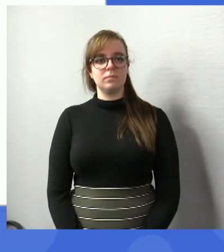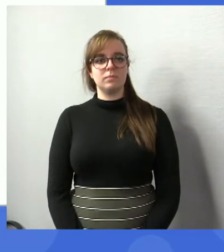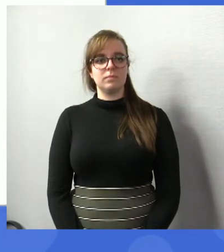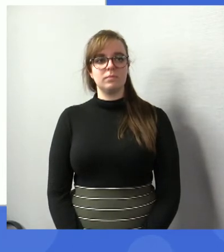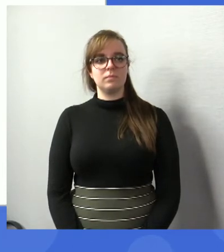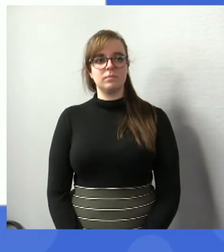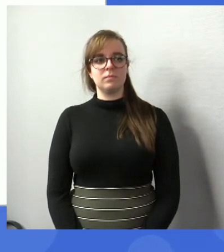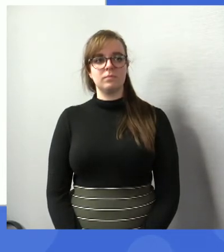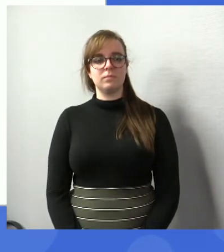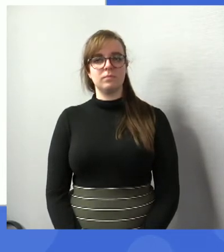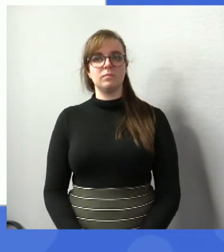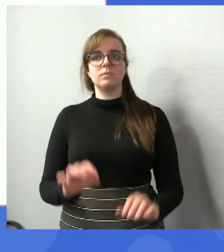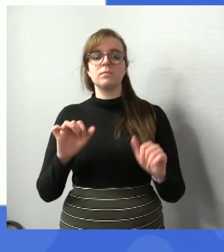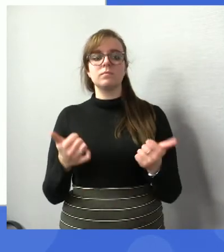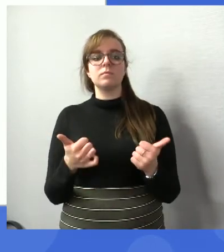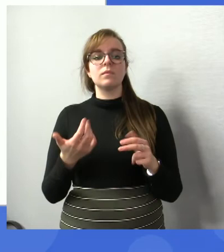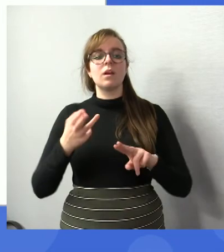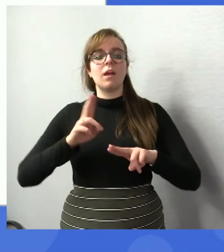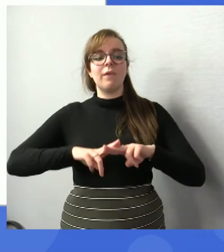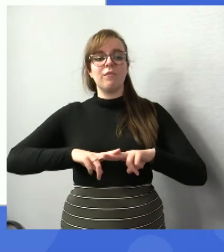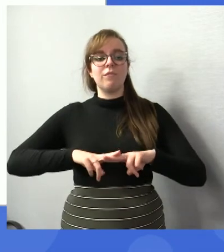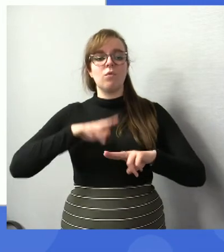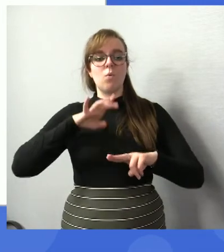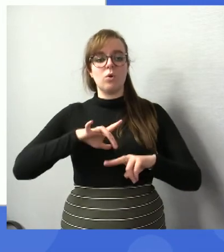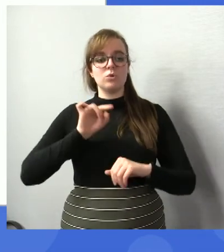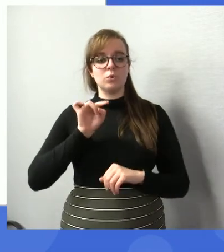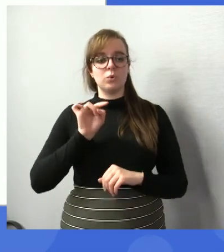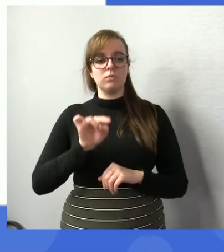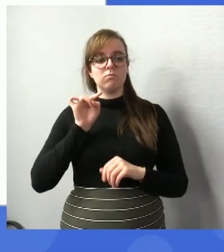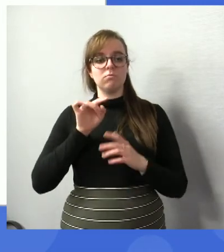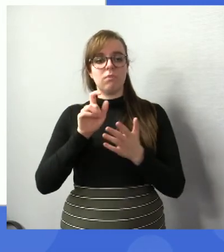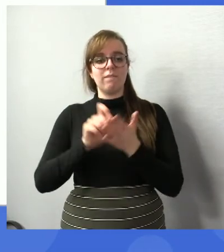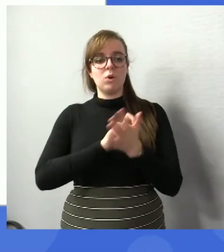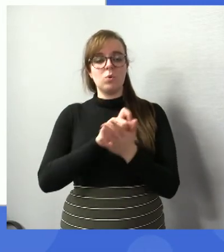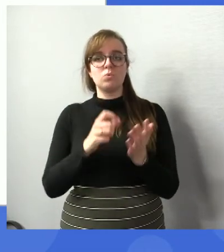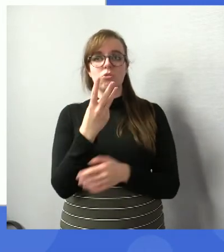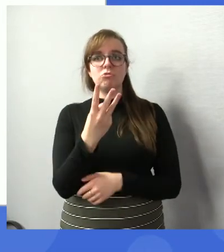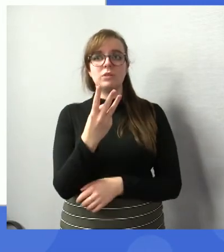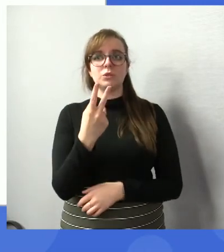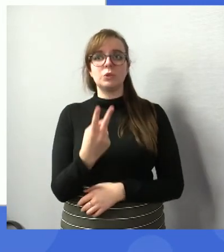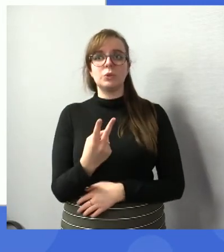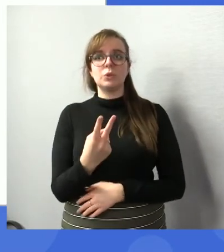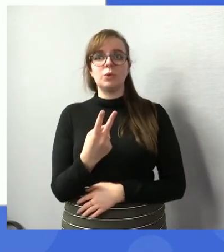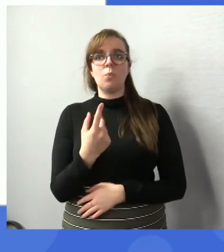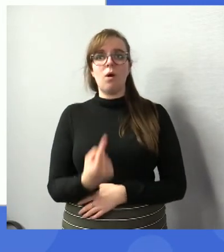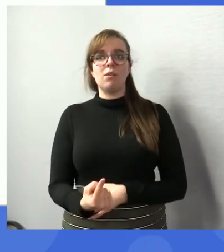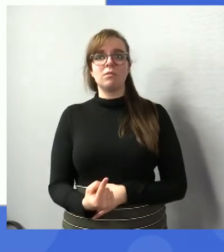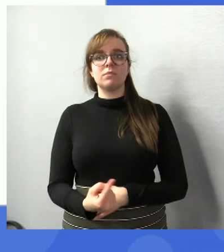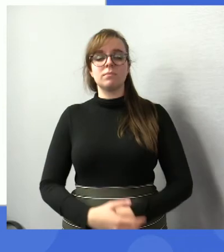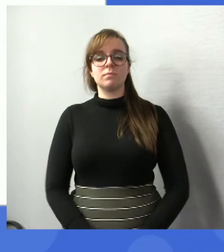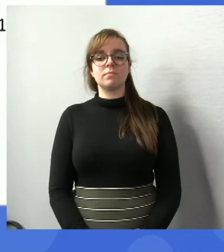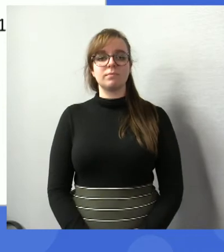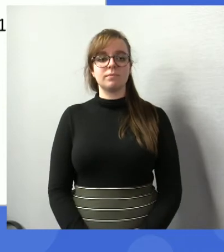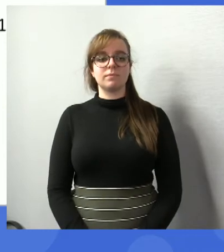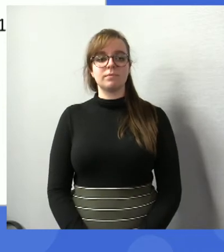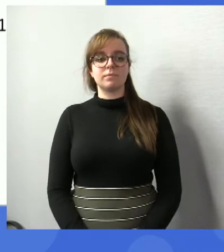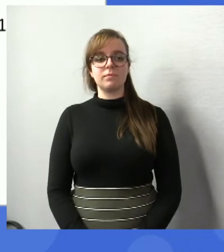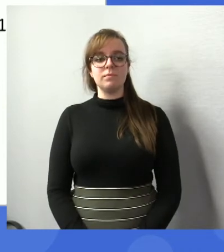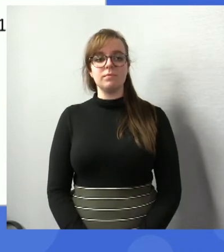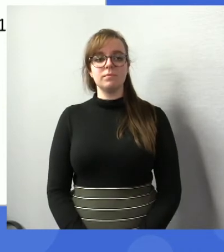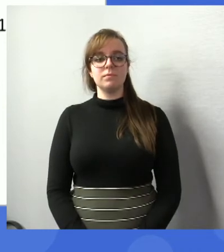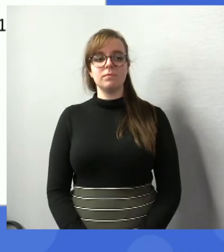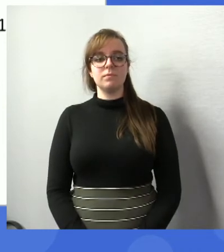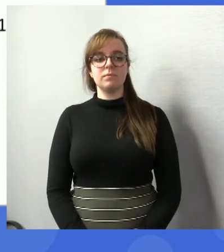okay if anybody else wants to press the button in 3 2 1 I think that shows a